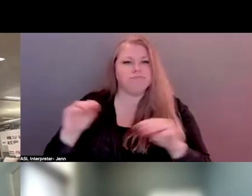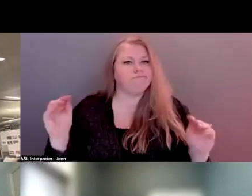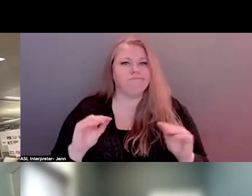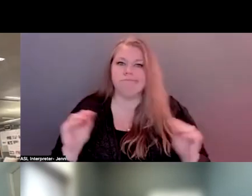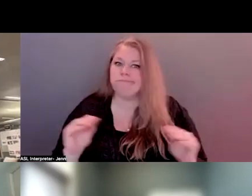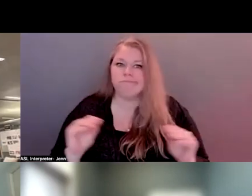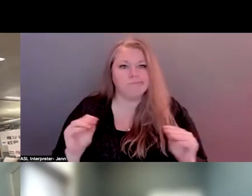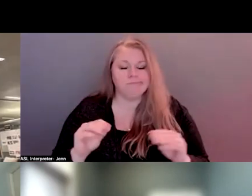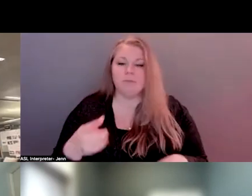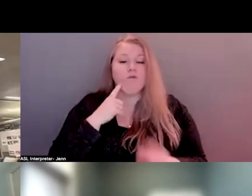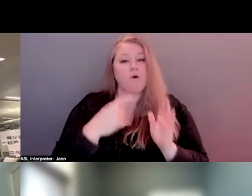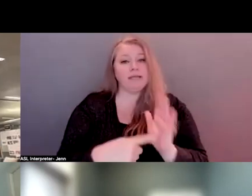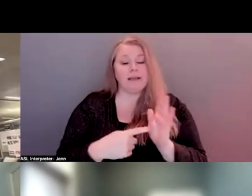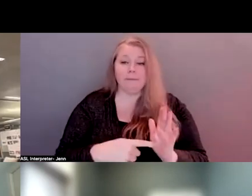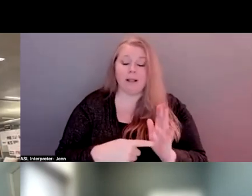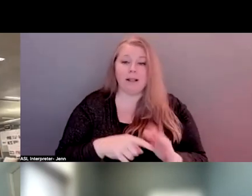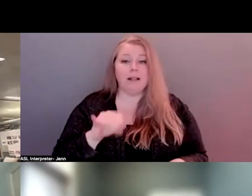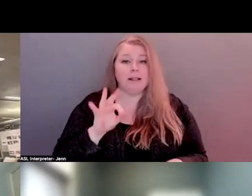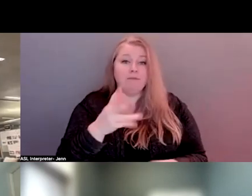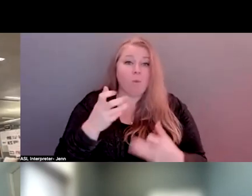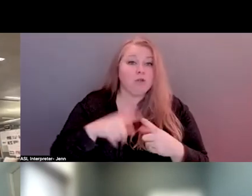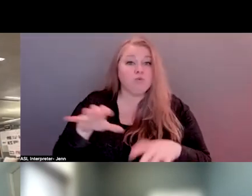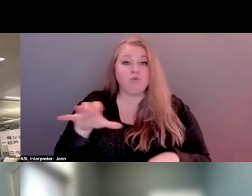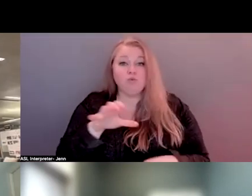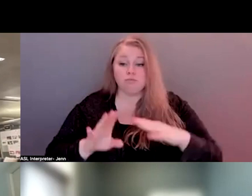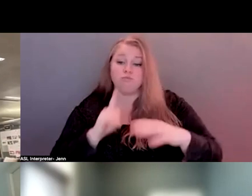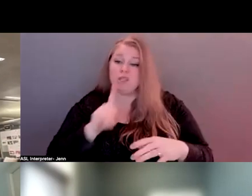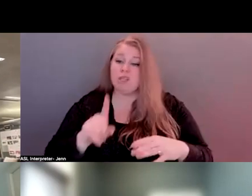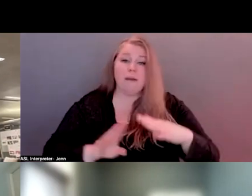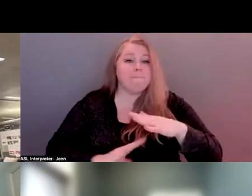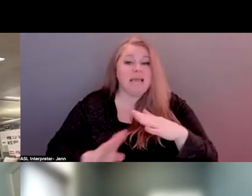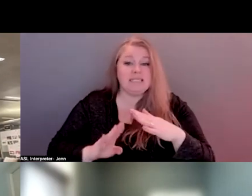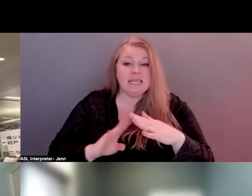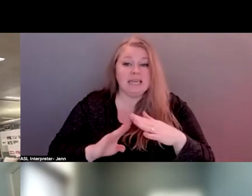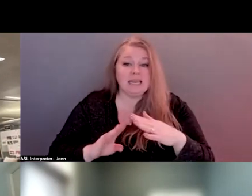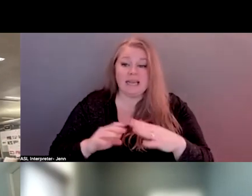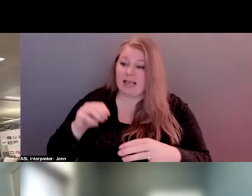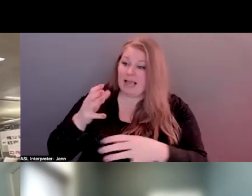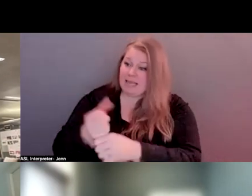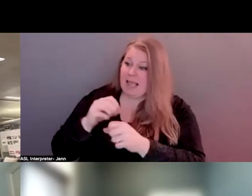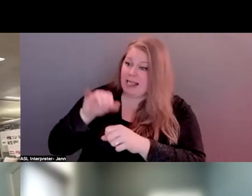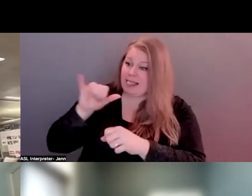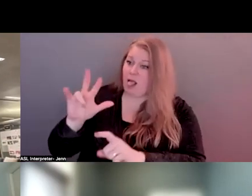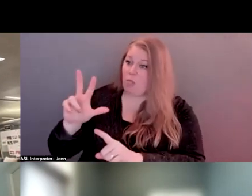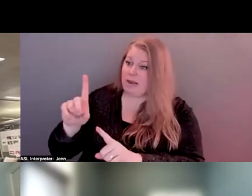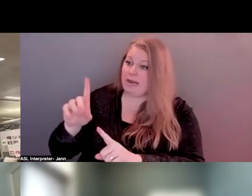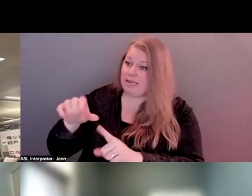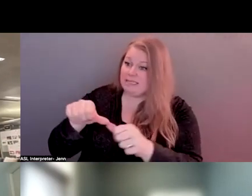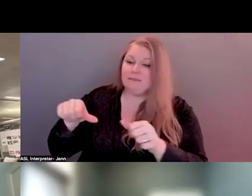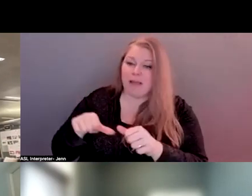For example, if you want to do just the basic target acquisition in the 3-D space, there are all kinds of ways you